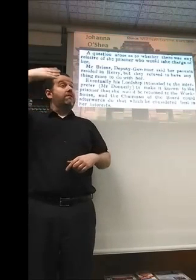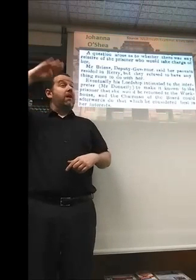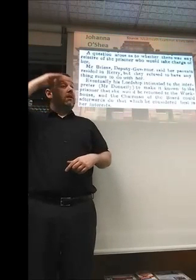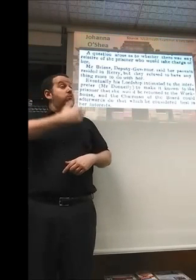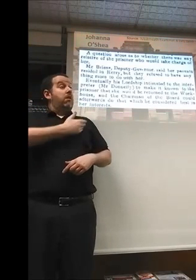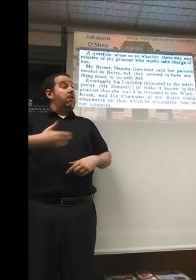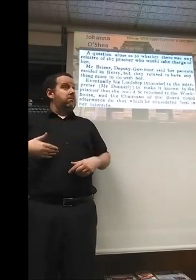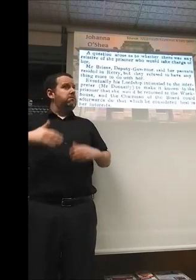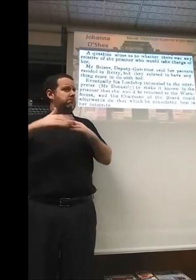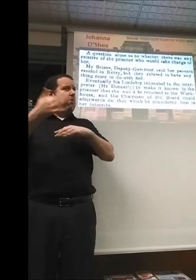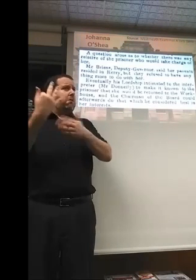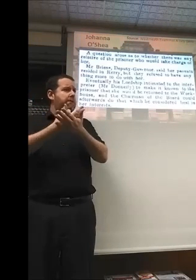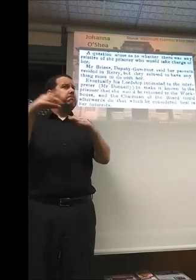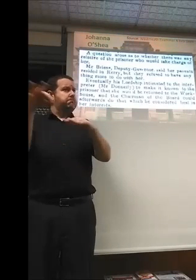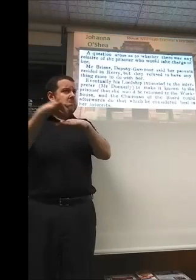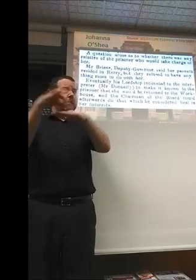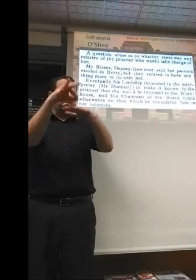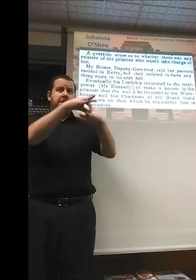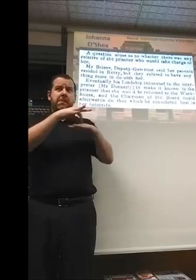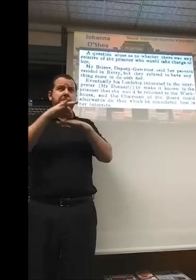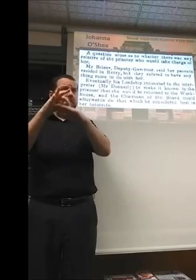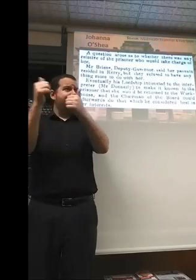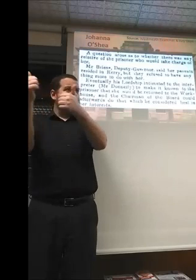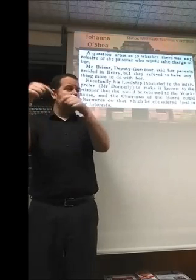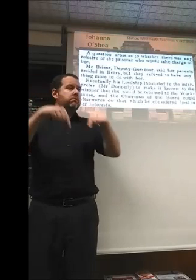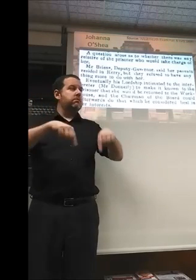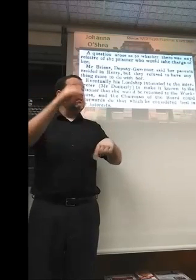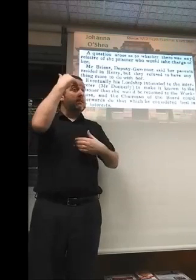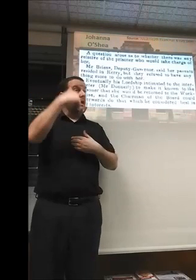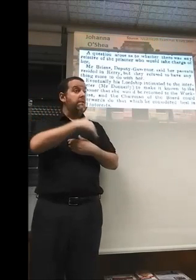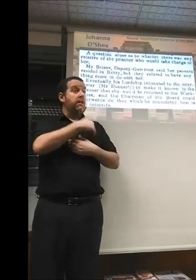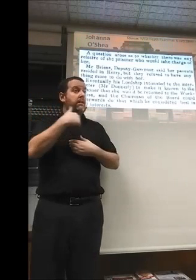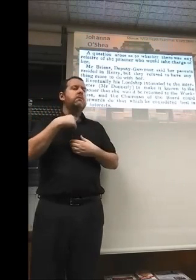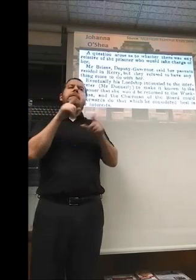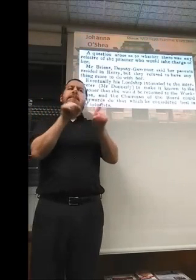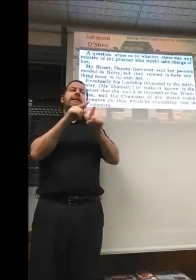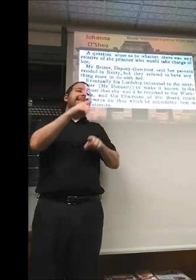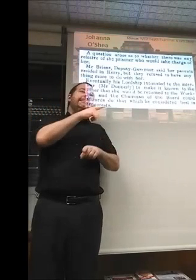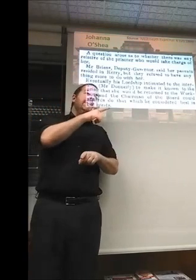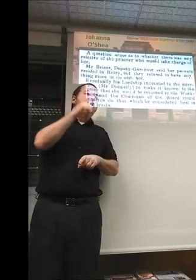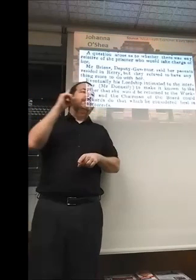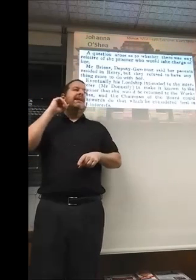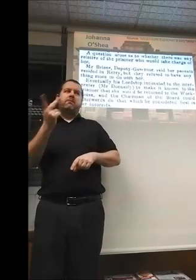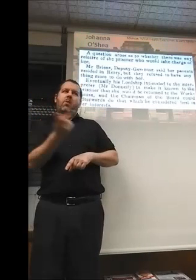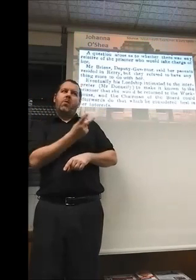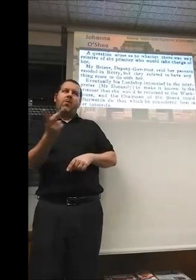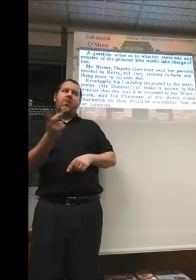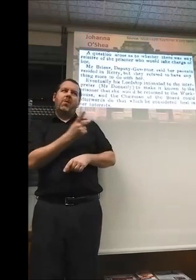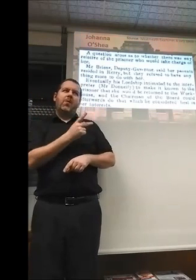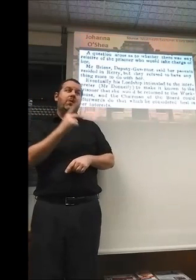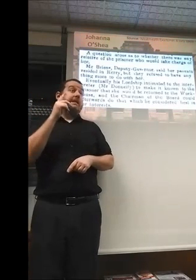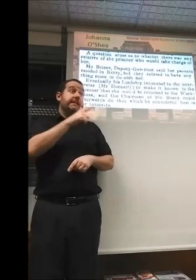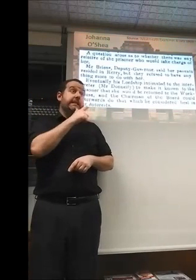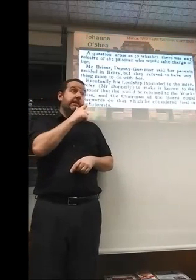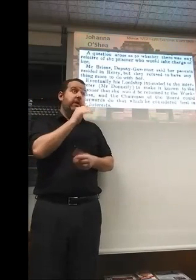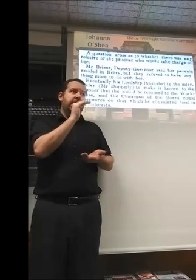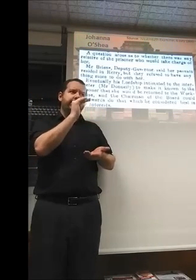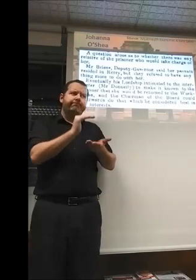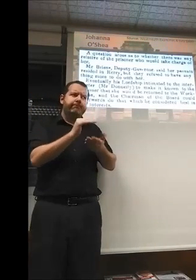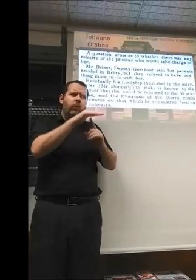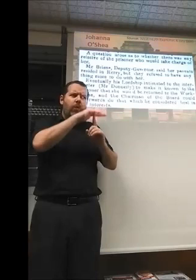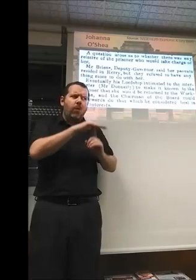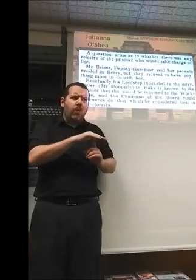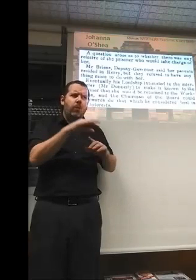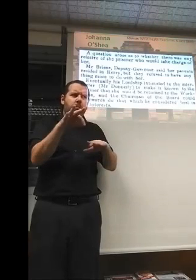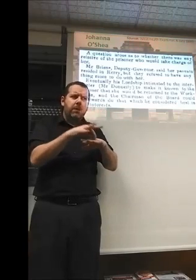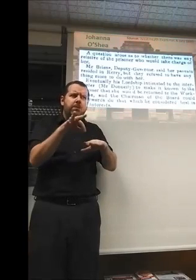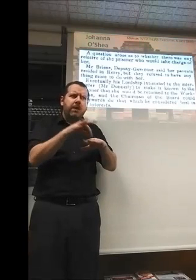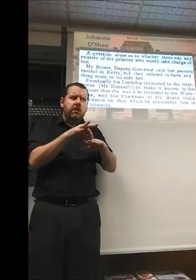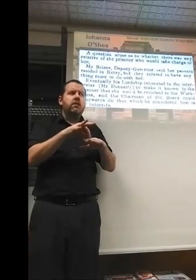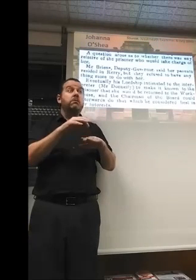You can see the record here he was labelled as deaf mute.